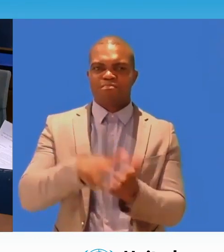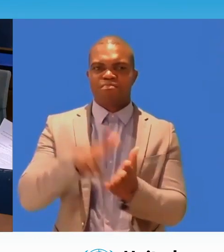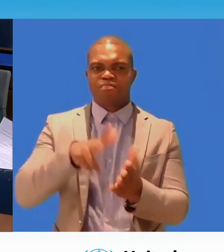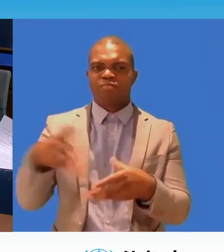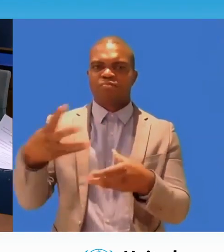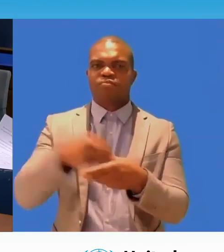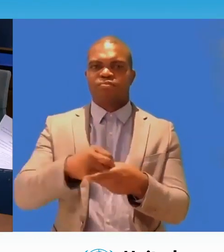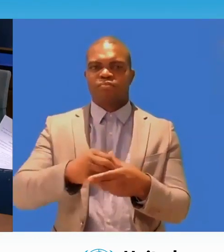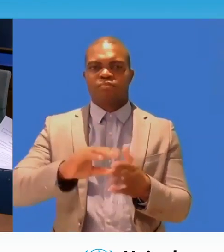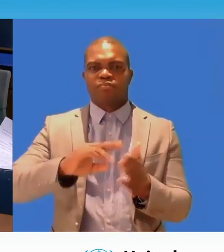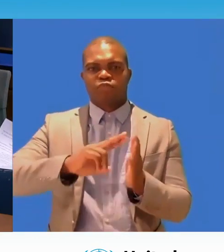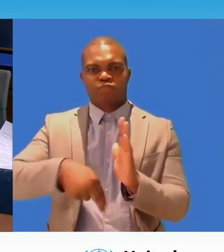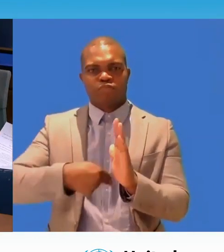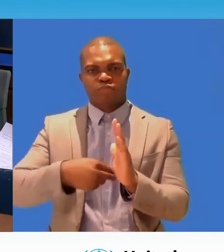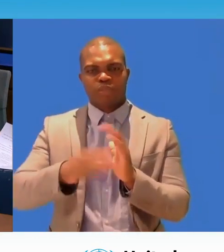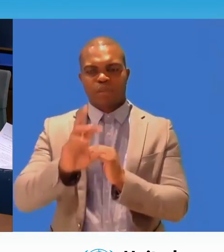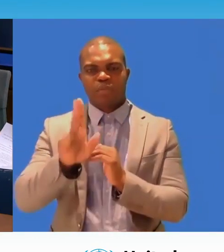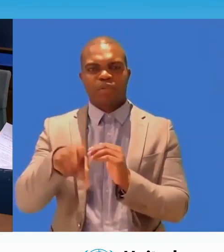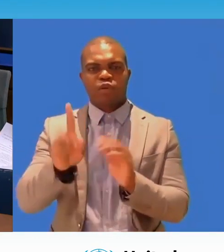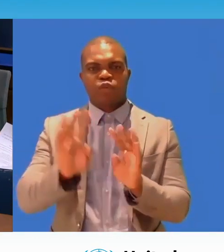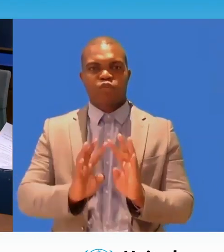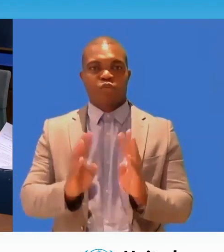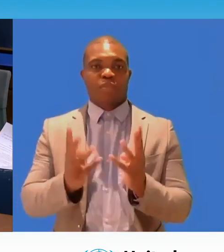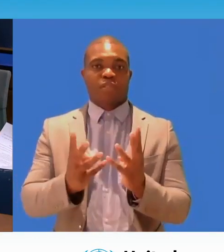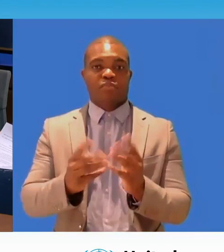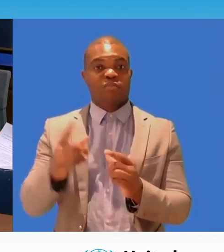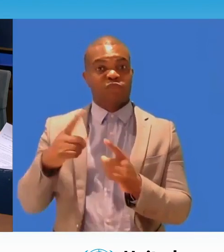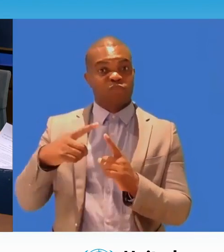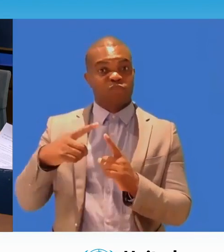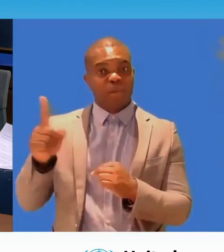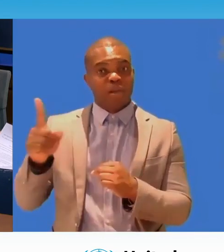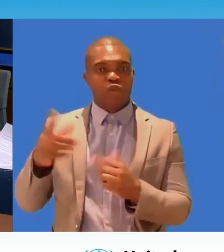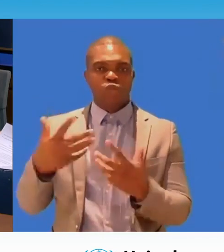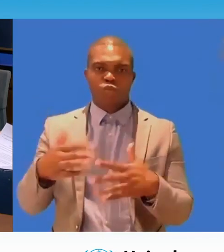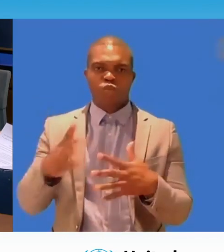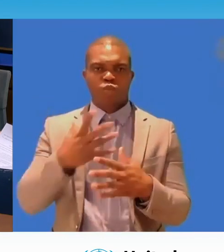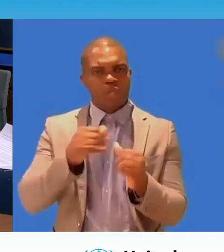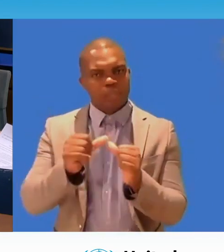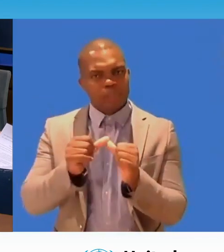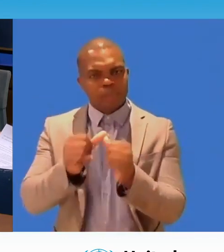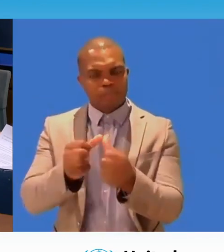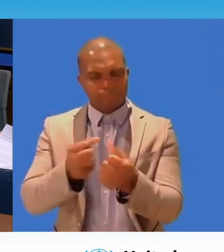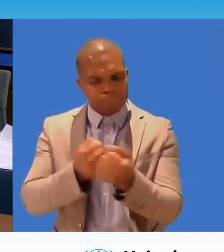perspectives of the person with disabilities in the context of achieving giving the sdgs Japan